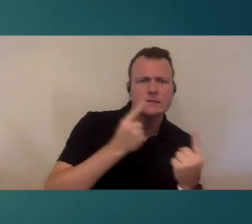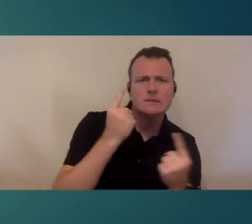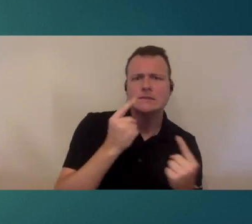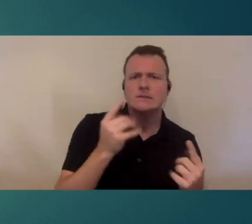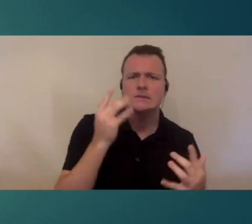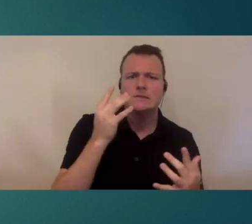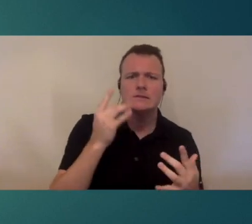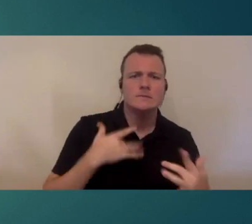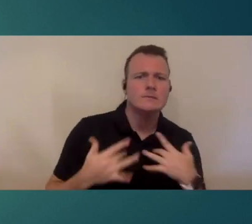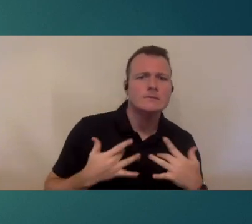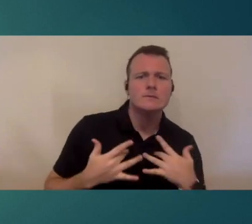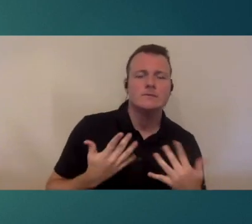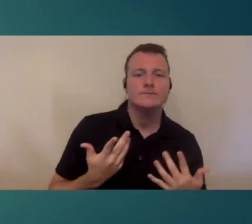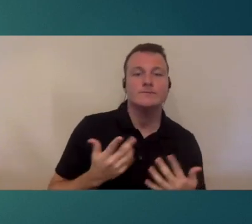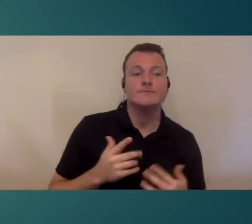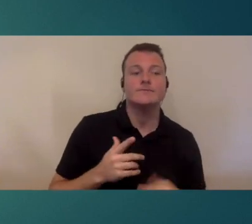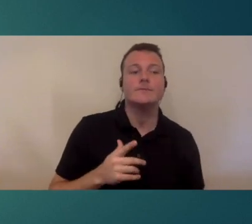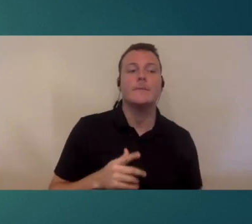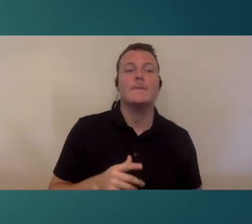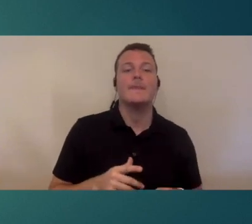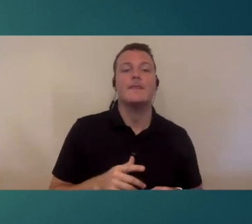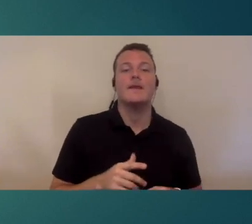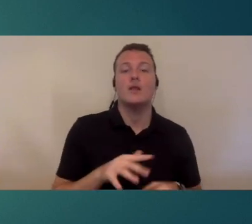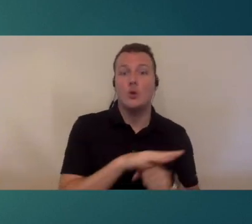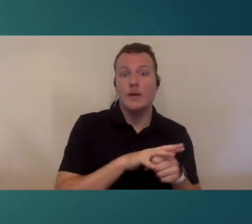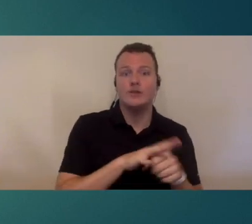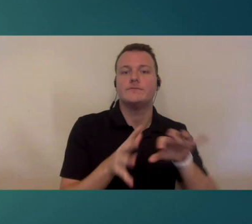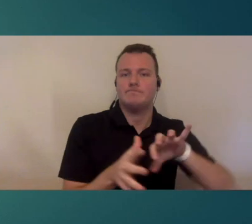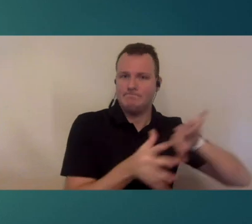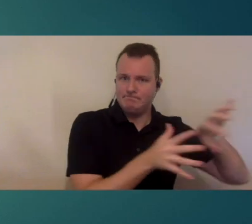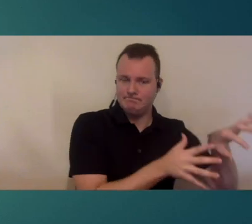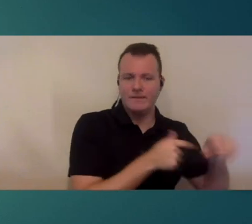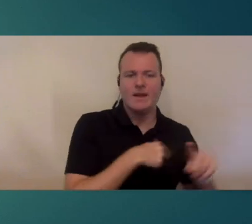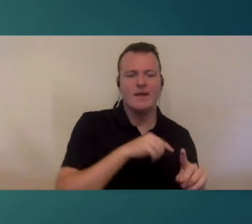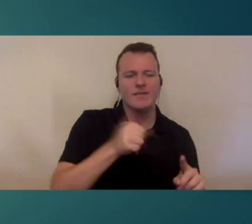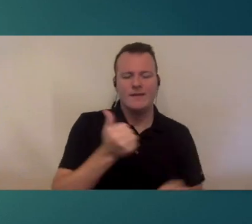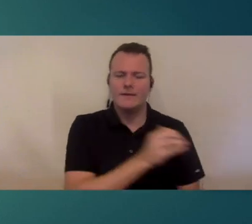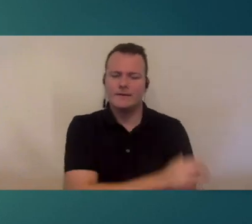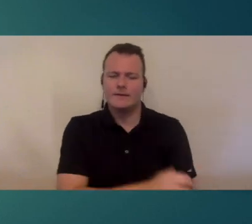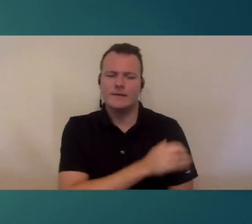that, you know. Really I'm looking obviously, with the clinical aspect of it.